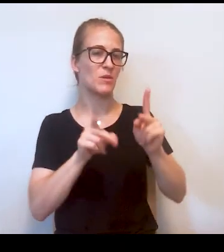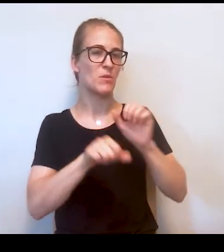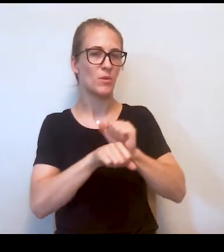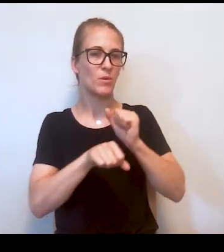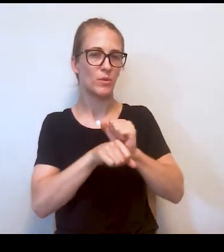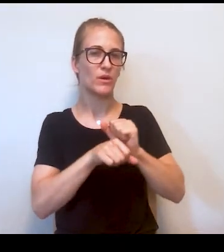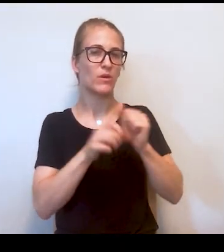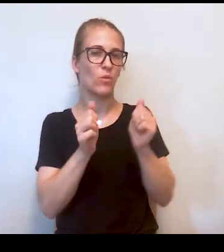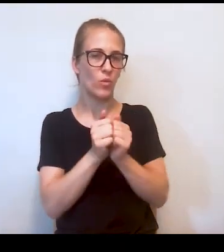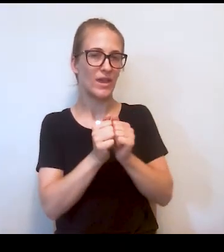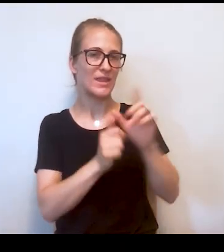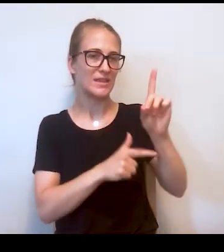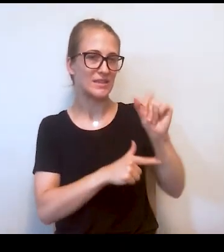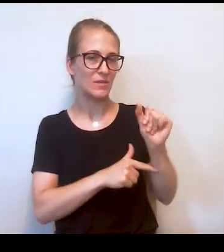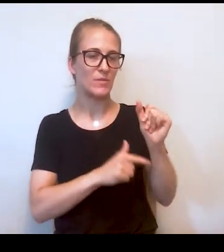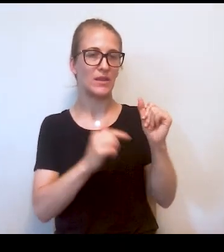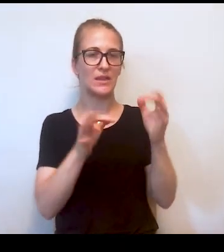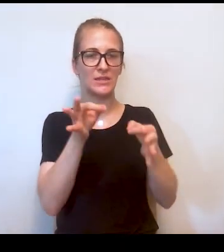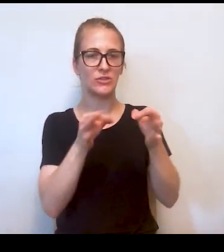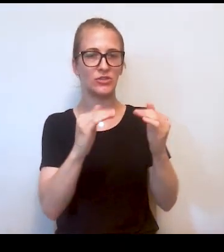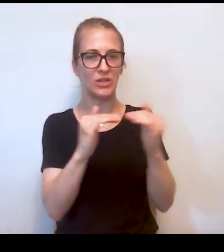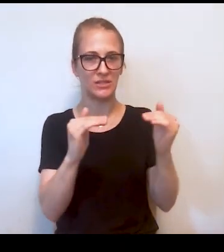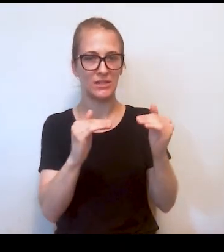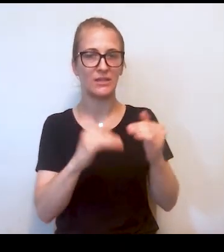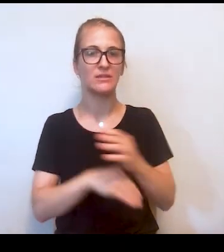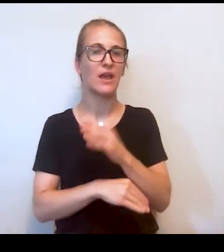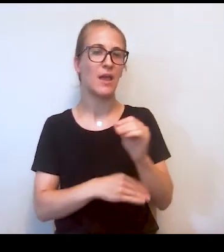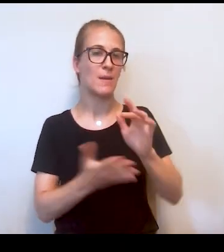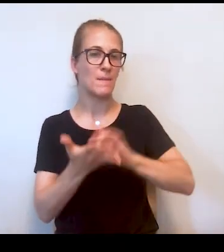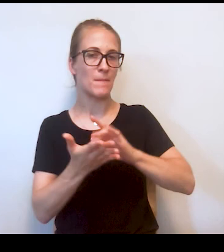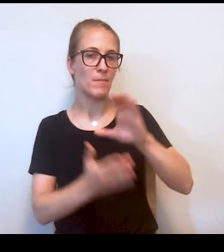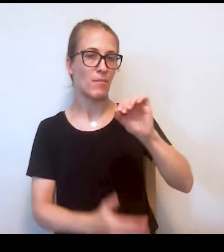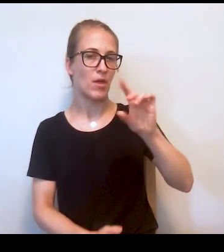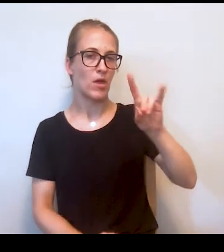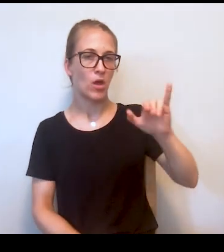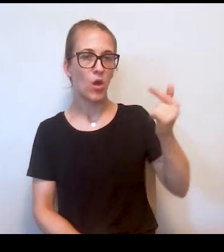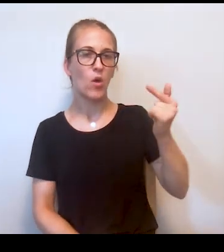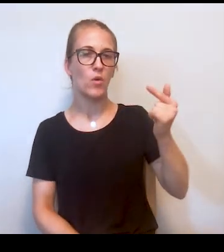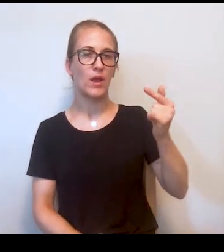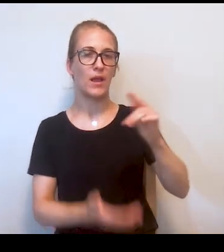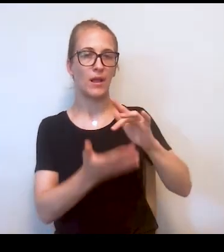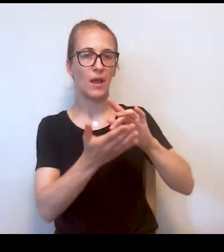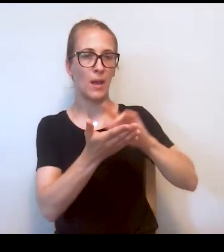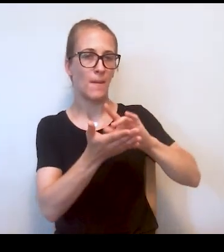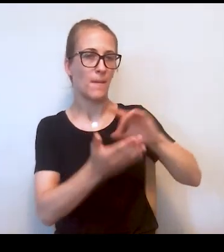all these different kinds of complicated things. [Audre] Medical software. We'd love to talk to some coders.